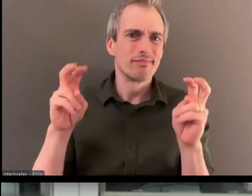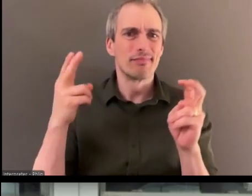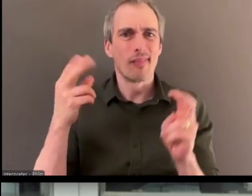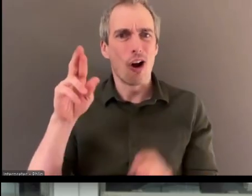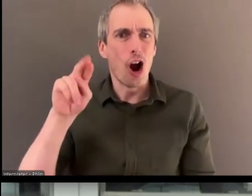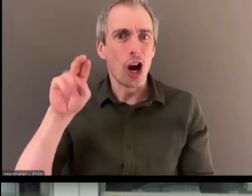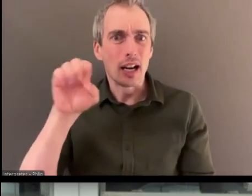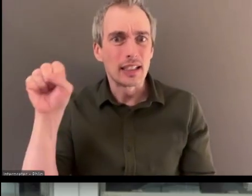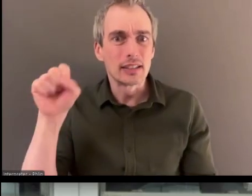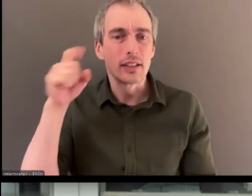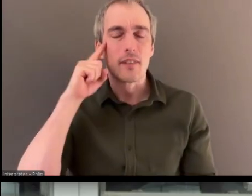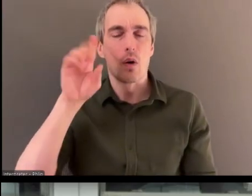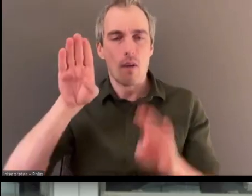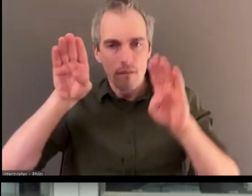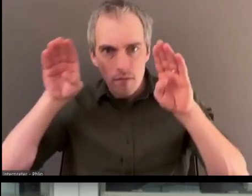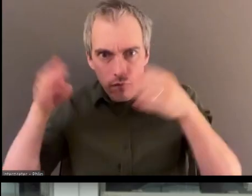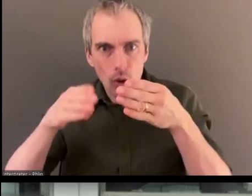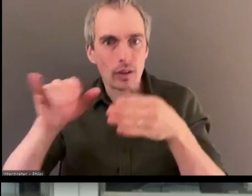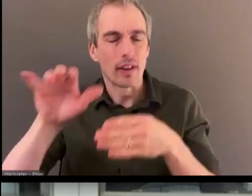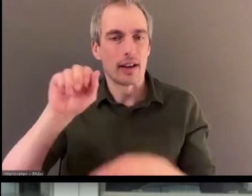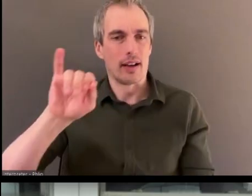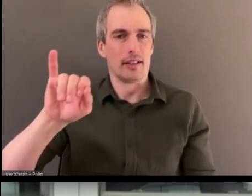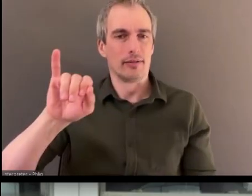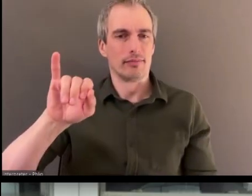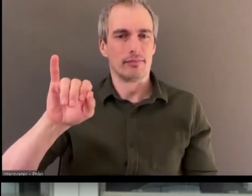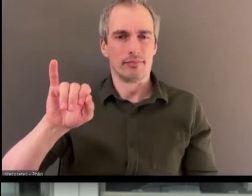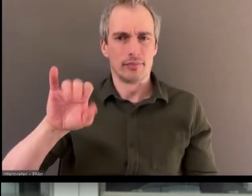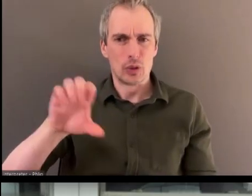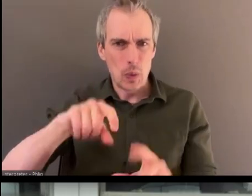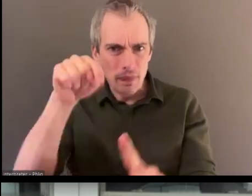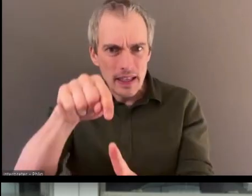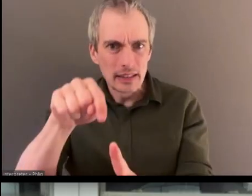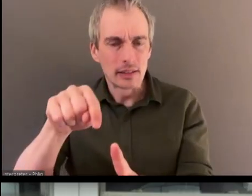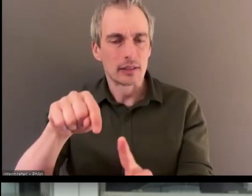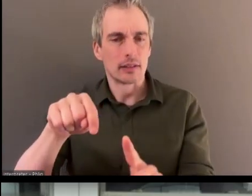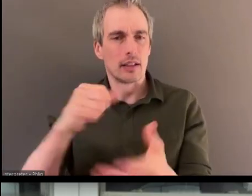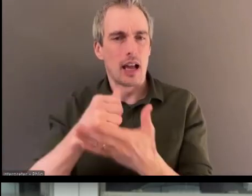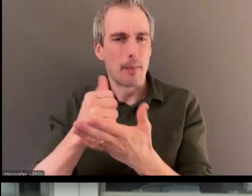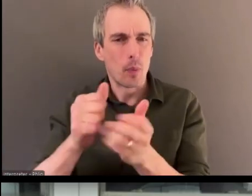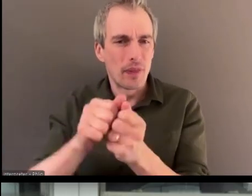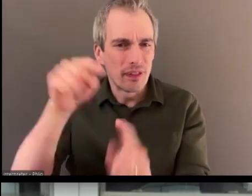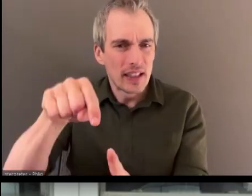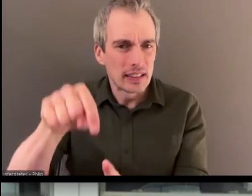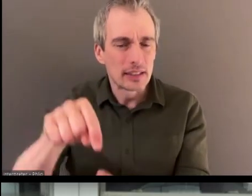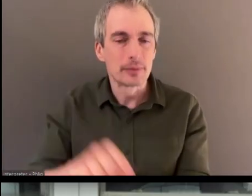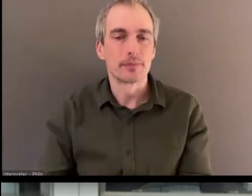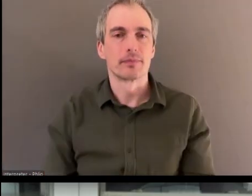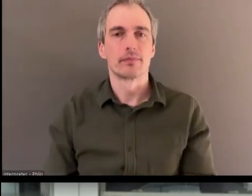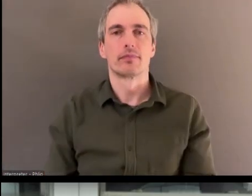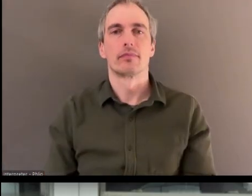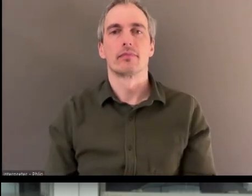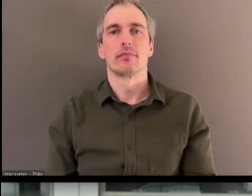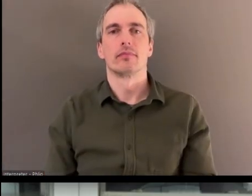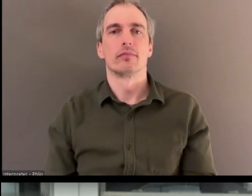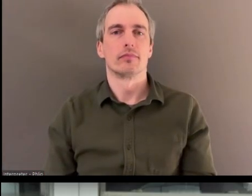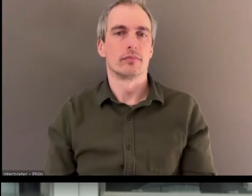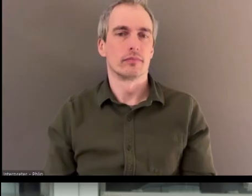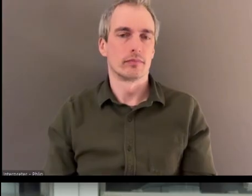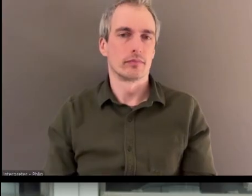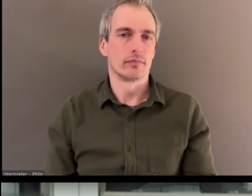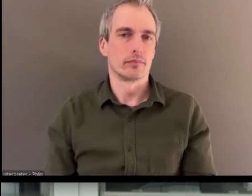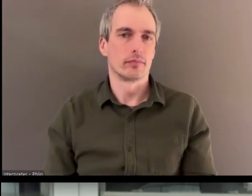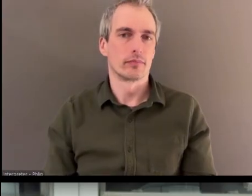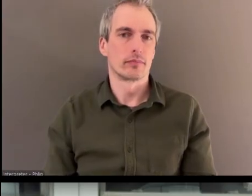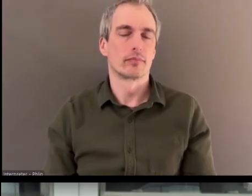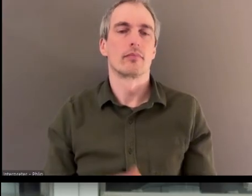this. And so what we're focused on right now is rolling out Reflow in a way that is